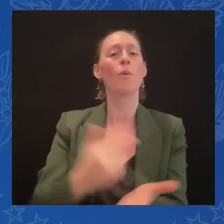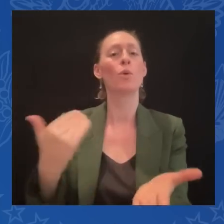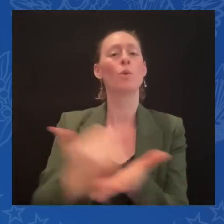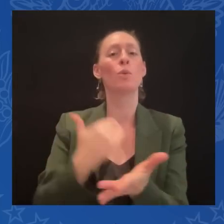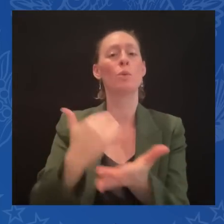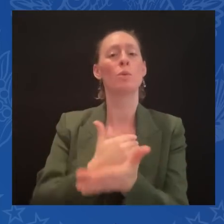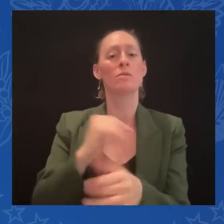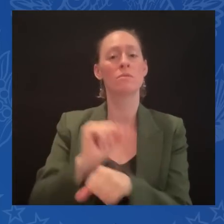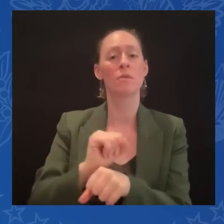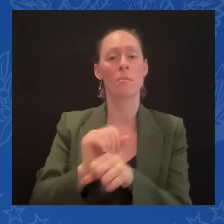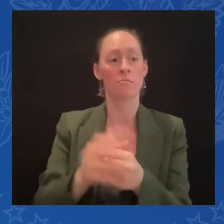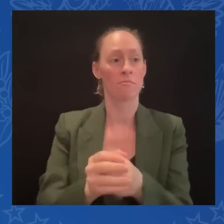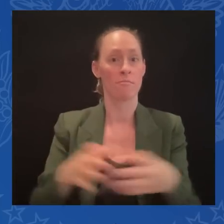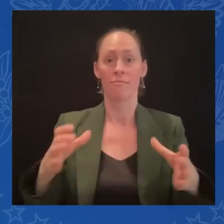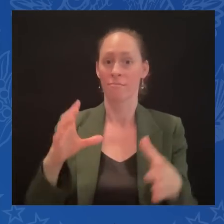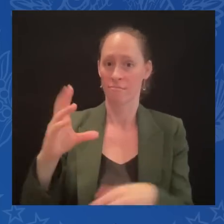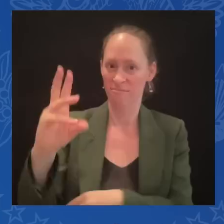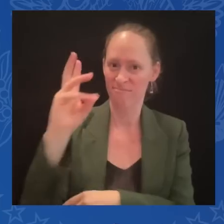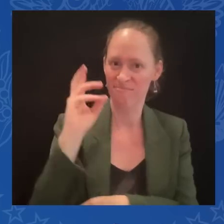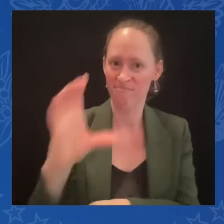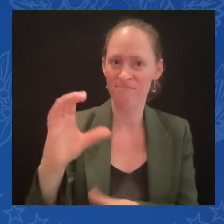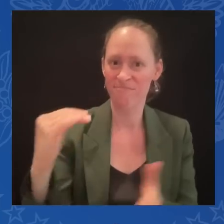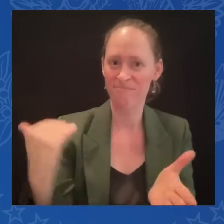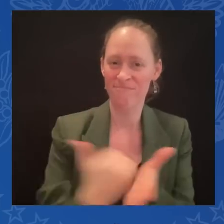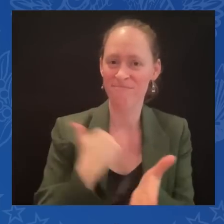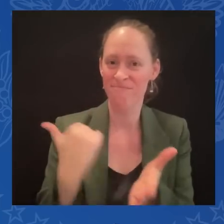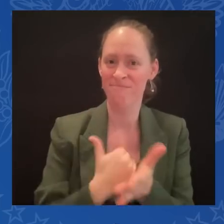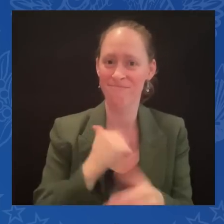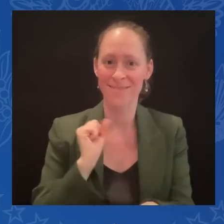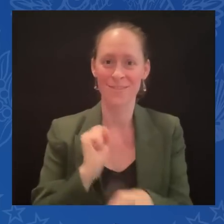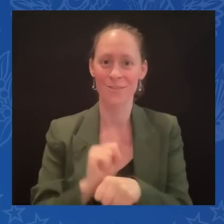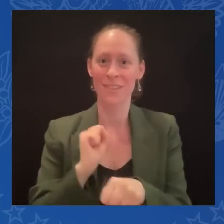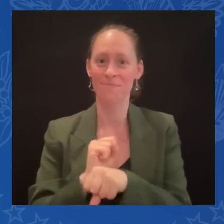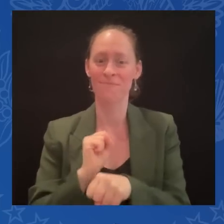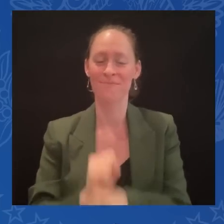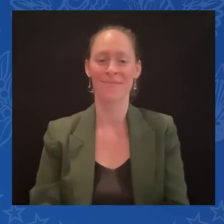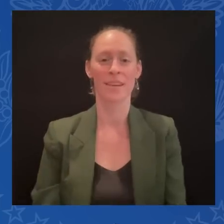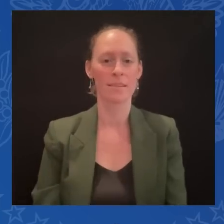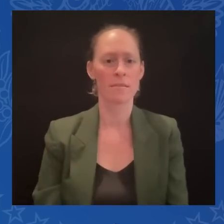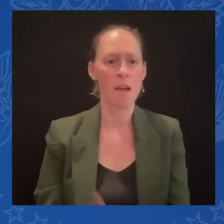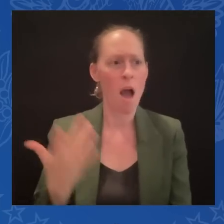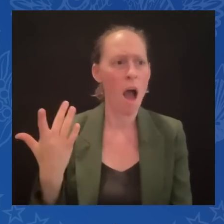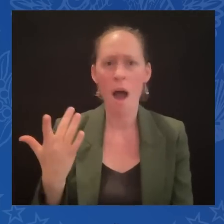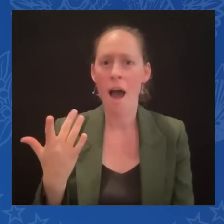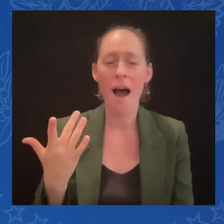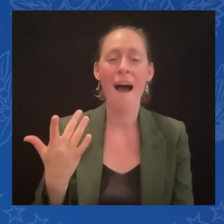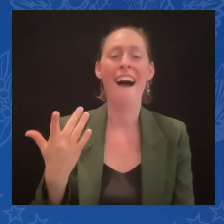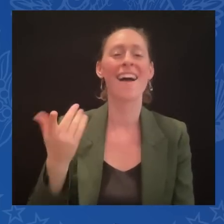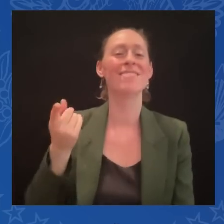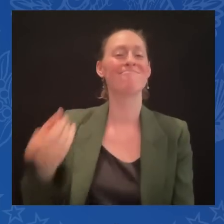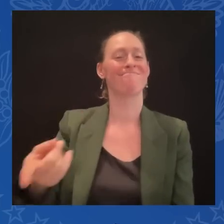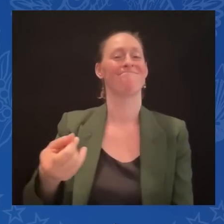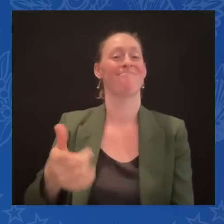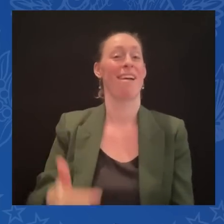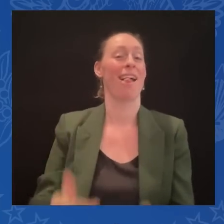Reduction Act I wrote -- we wrote and passed. Well, that's the legislation that passed where so much money is coming in to make all this happen.